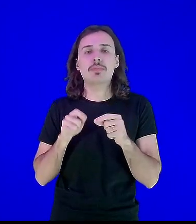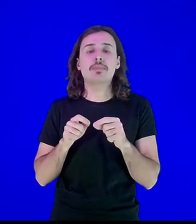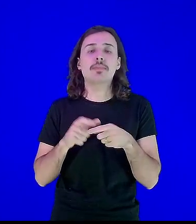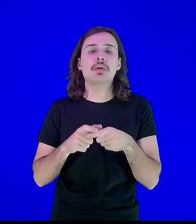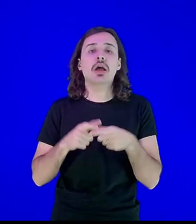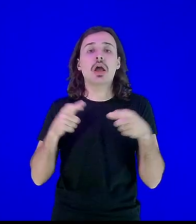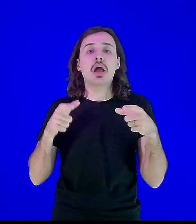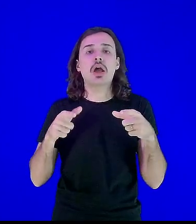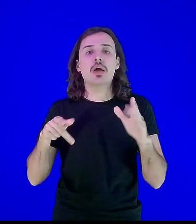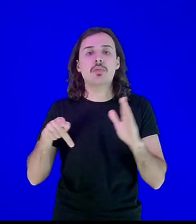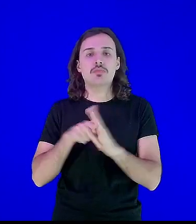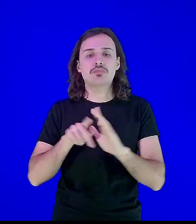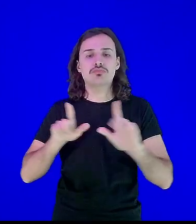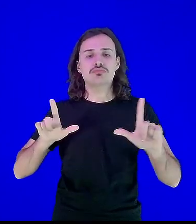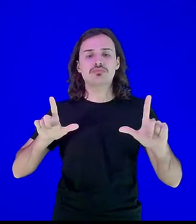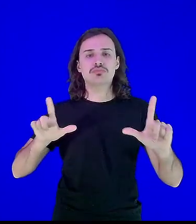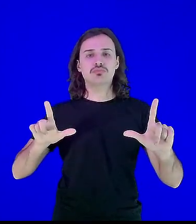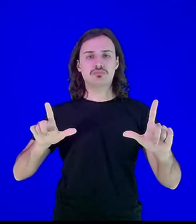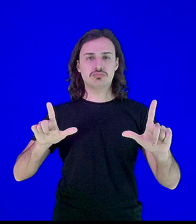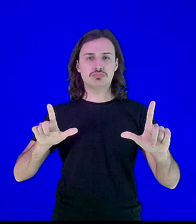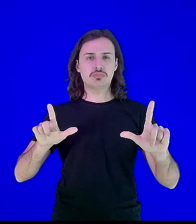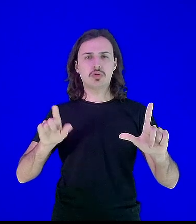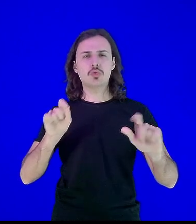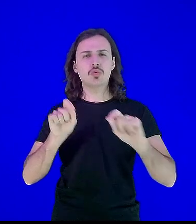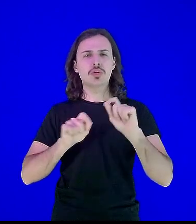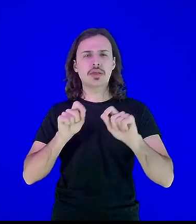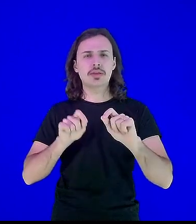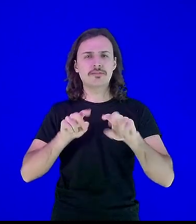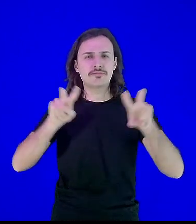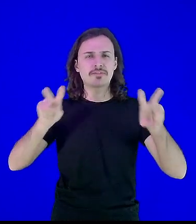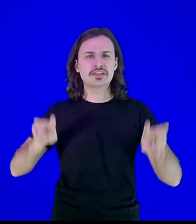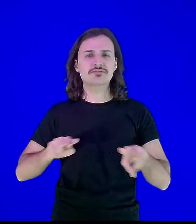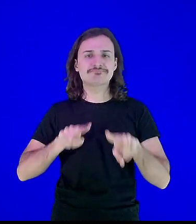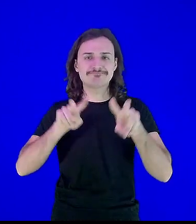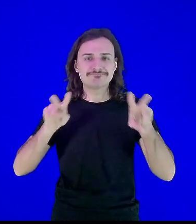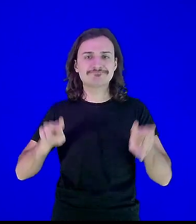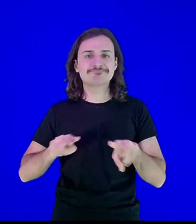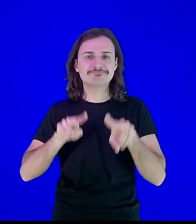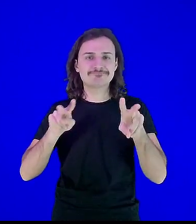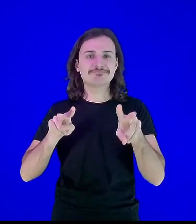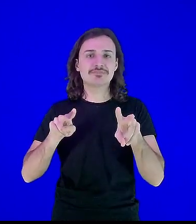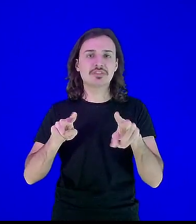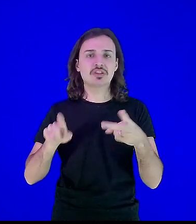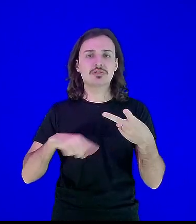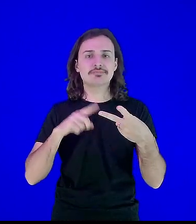what the user should see on the screen second one, user experience